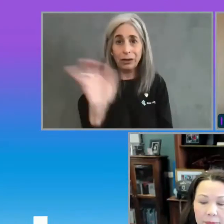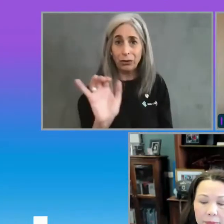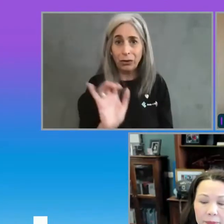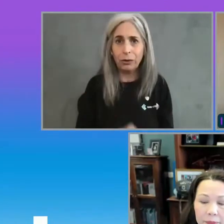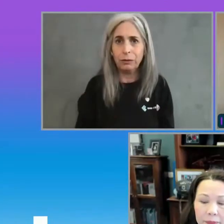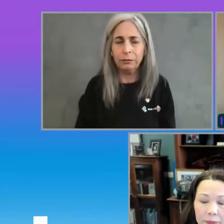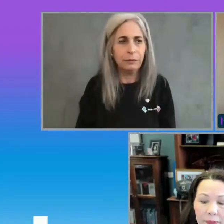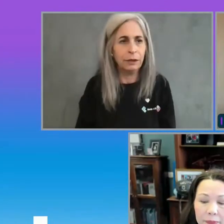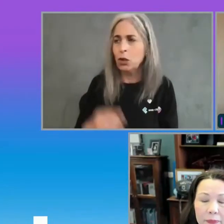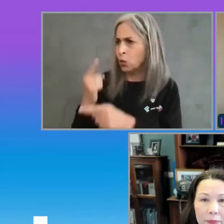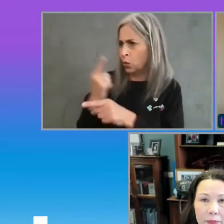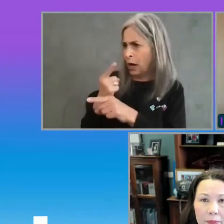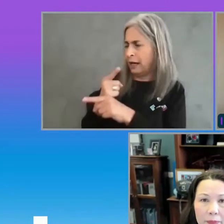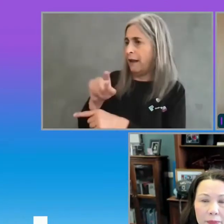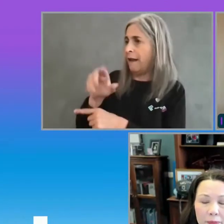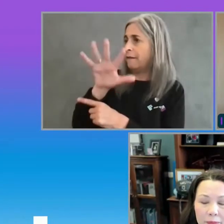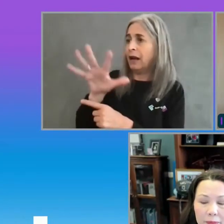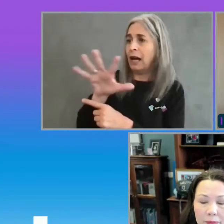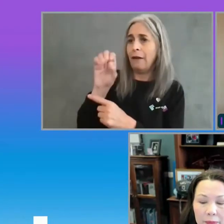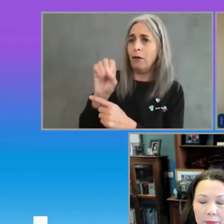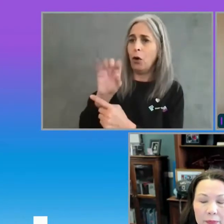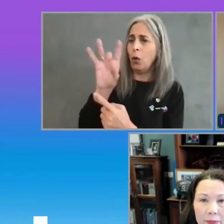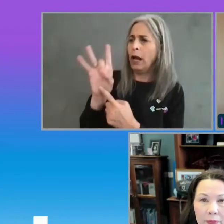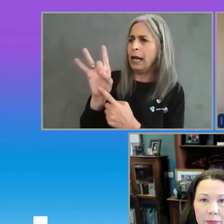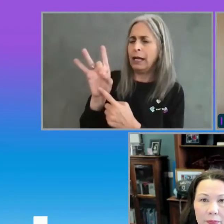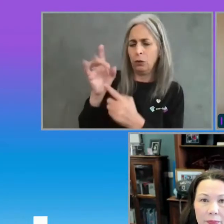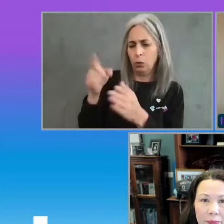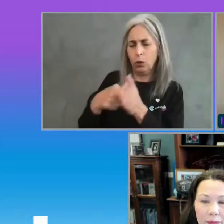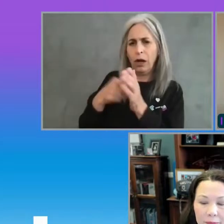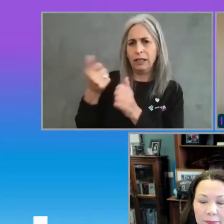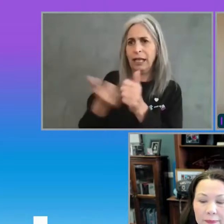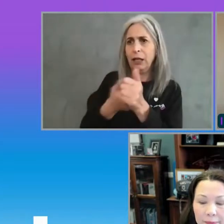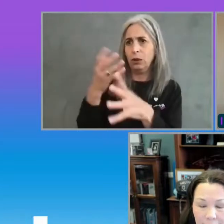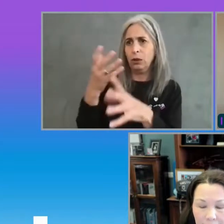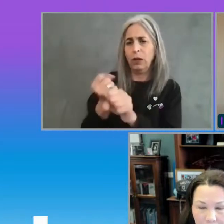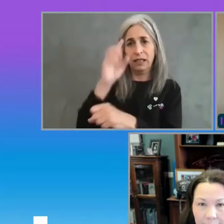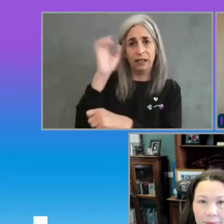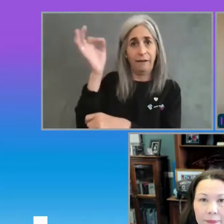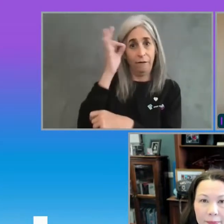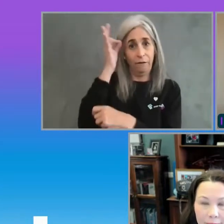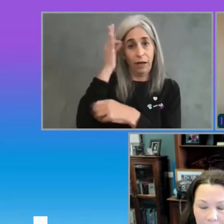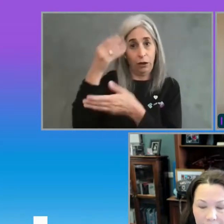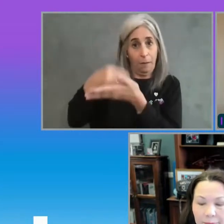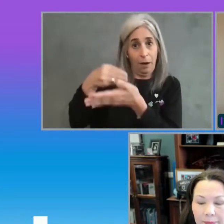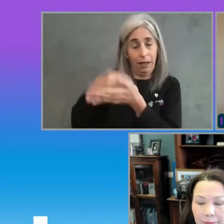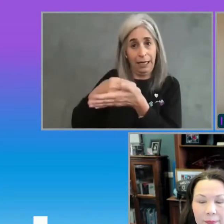Right. And 508 basically requires anybody who gets